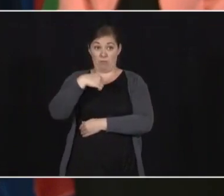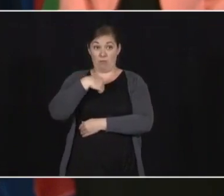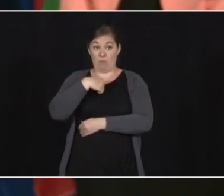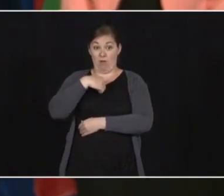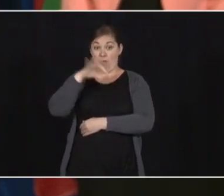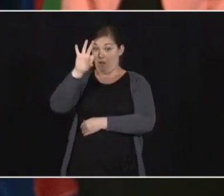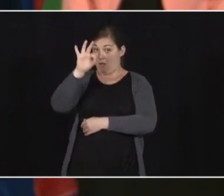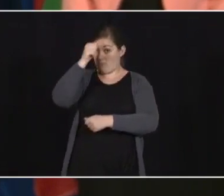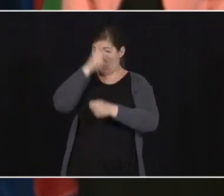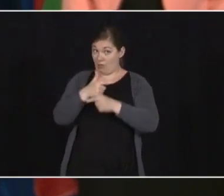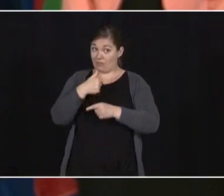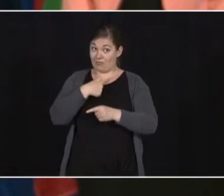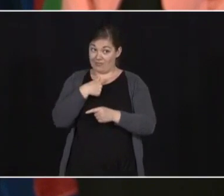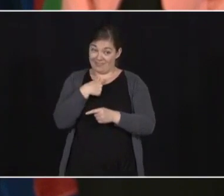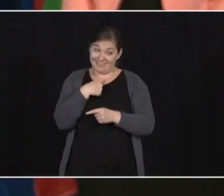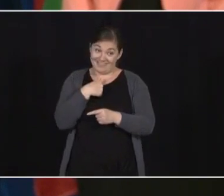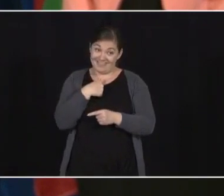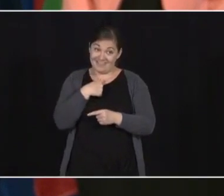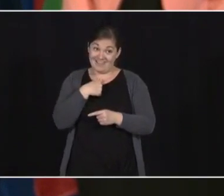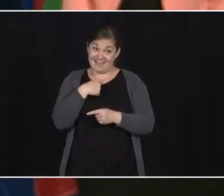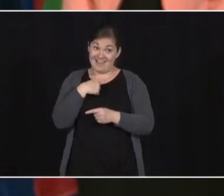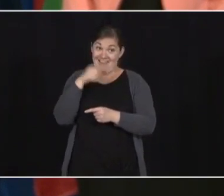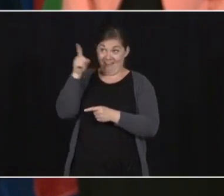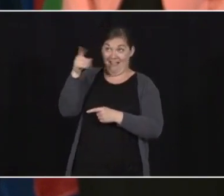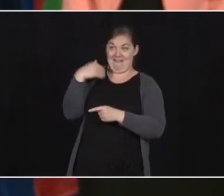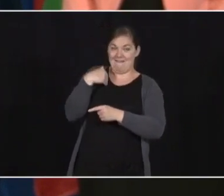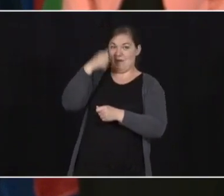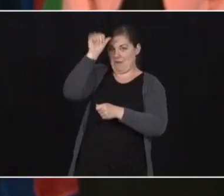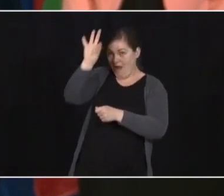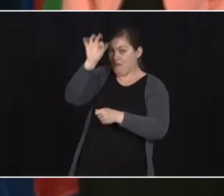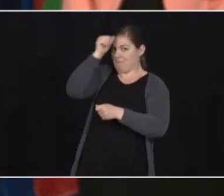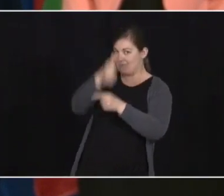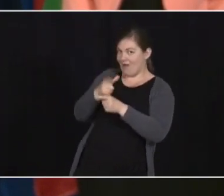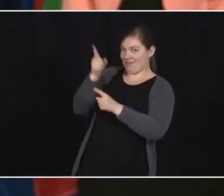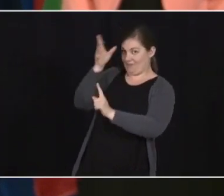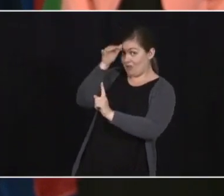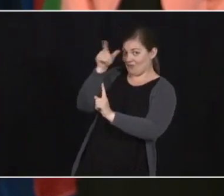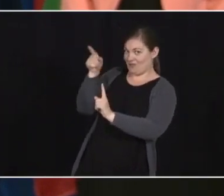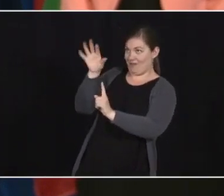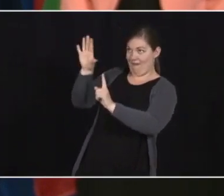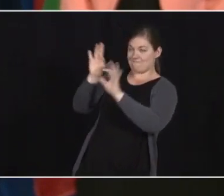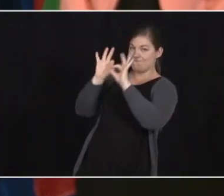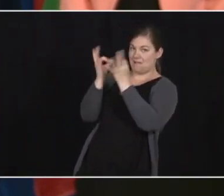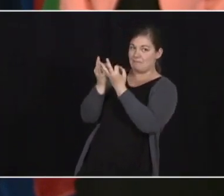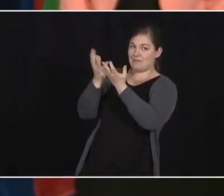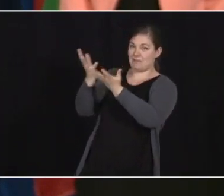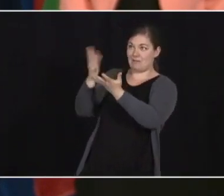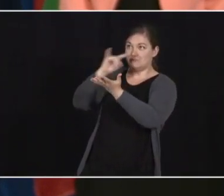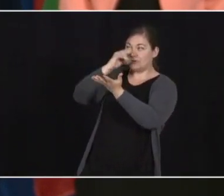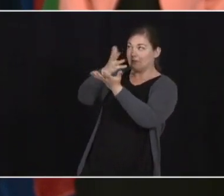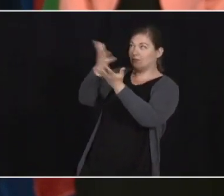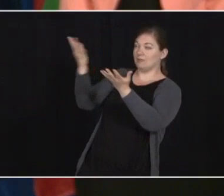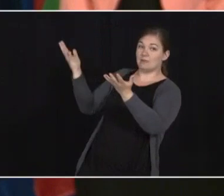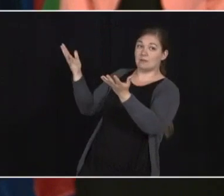Nine kids. His mother and father died and he was the youngest.